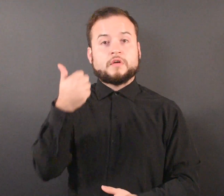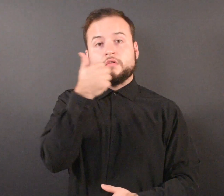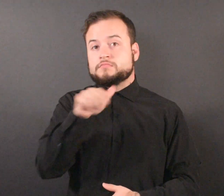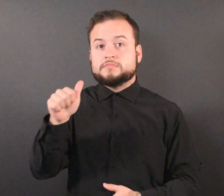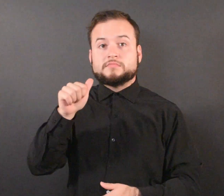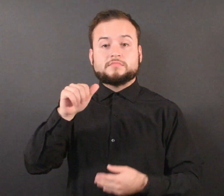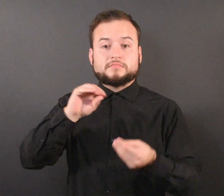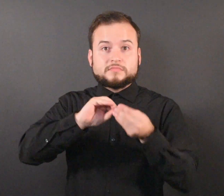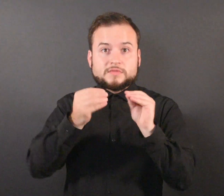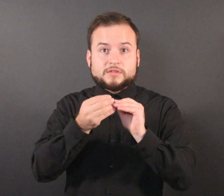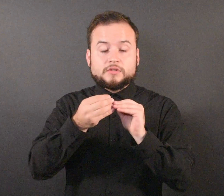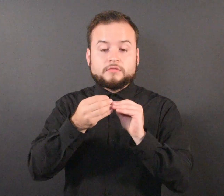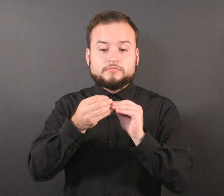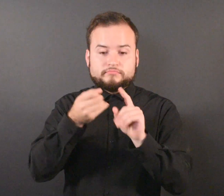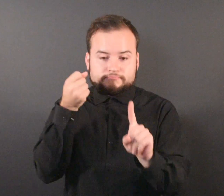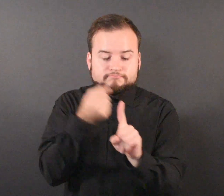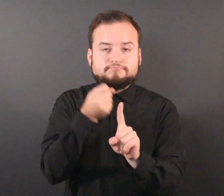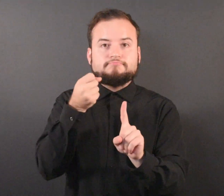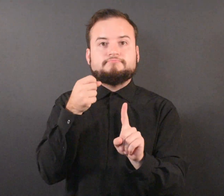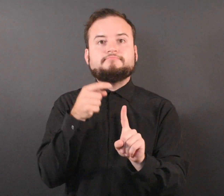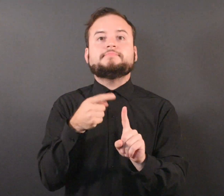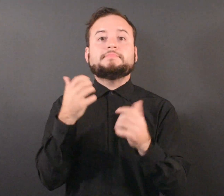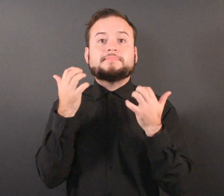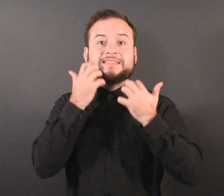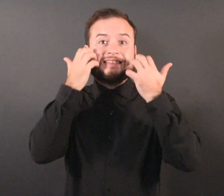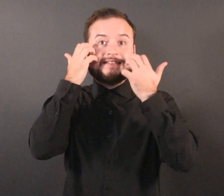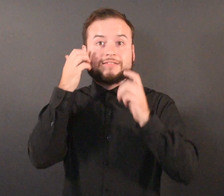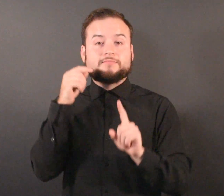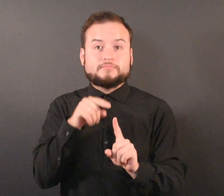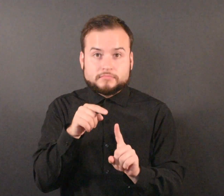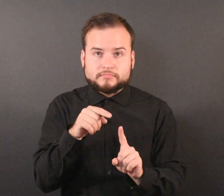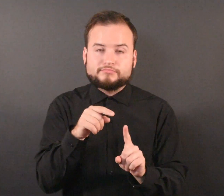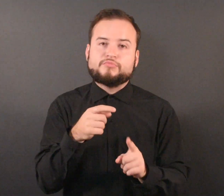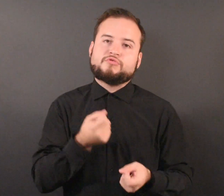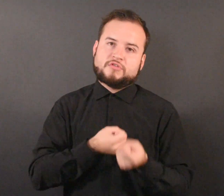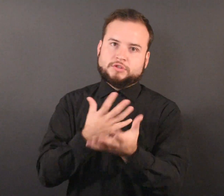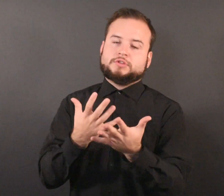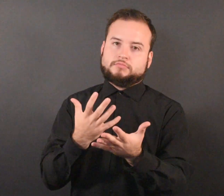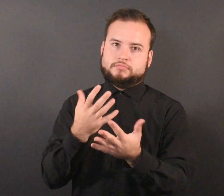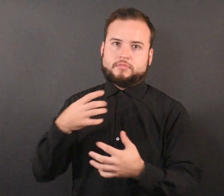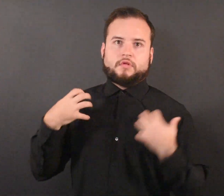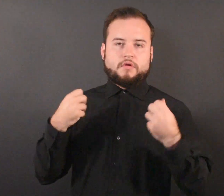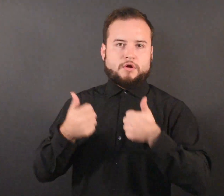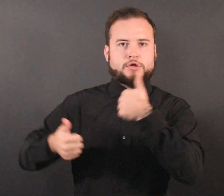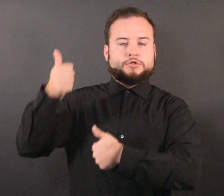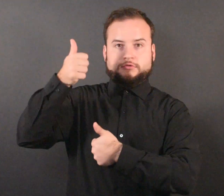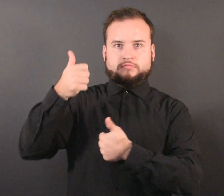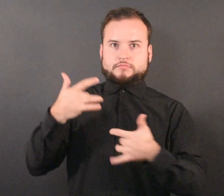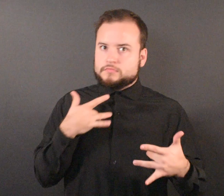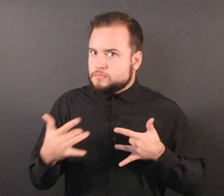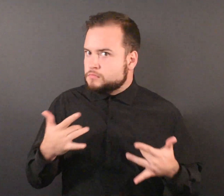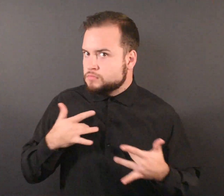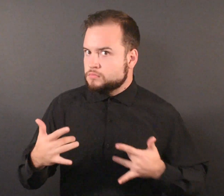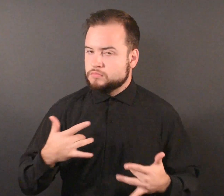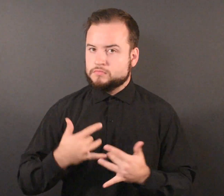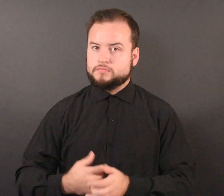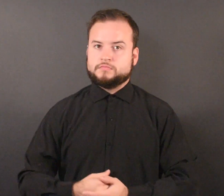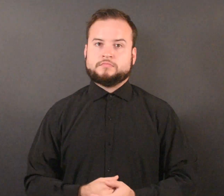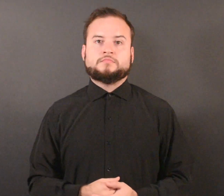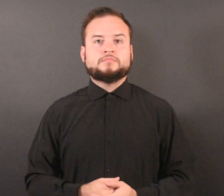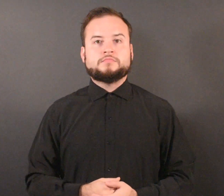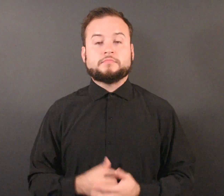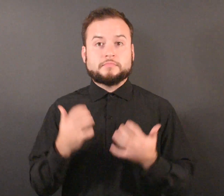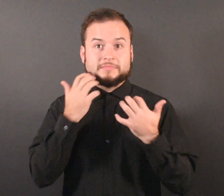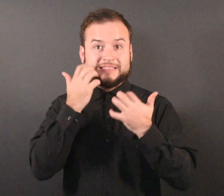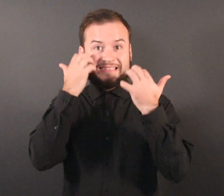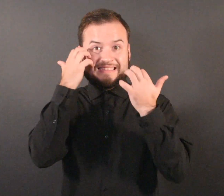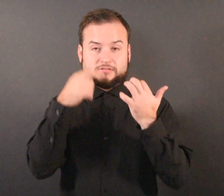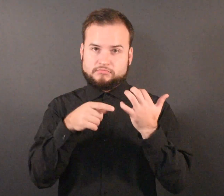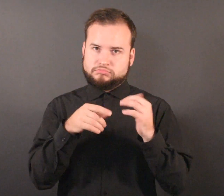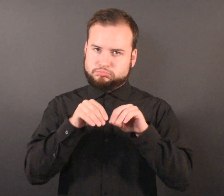Any case of measles causes concern for health officials. Measles spreads easily by coughing,